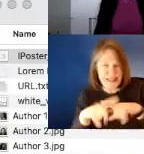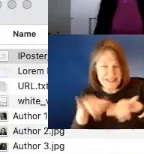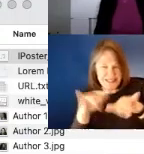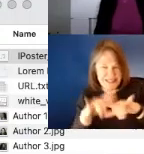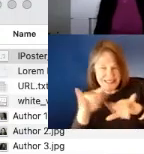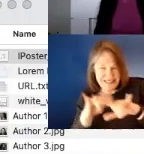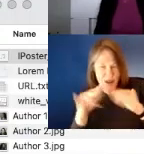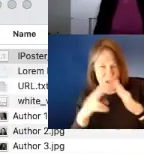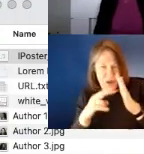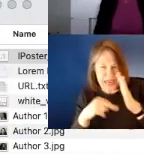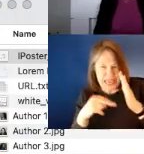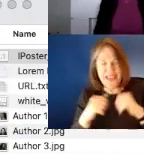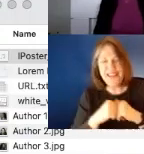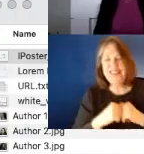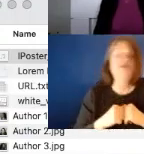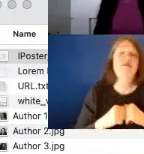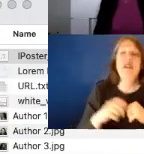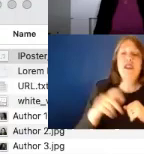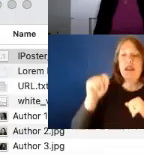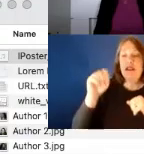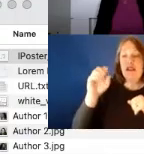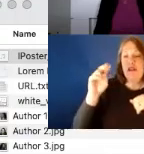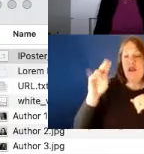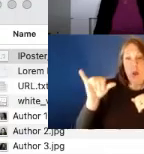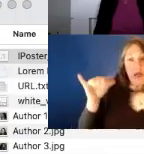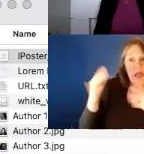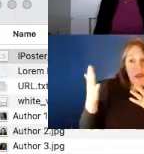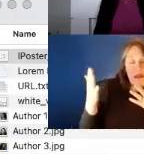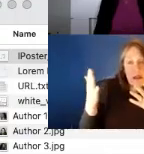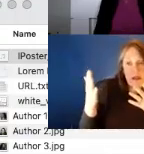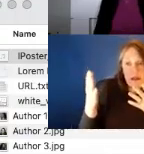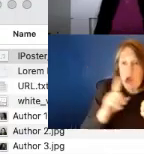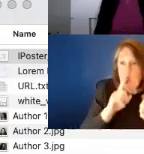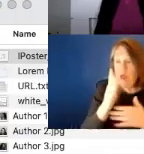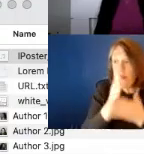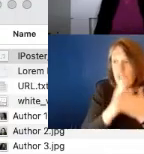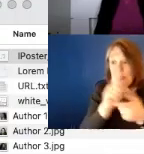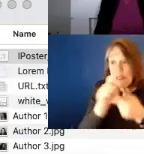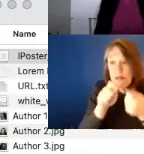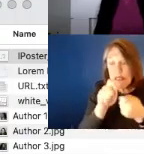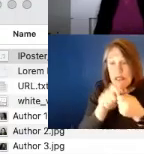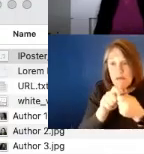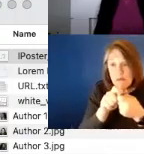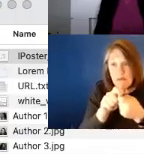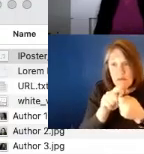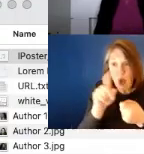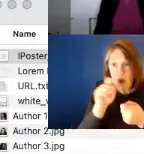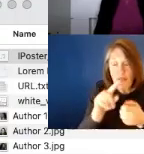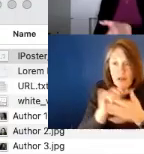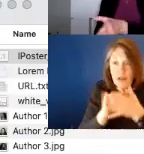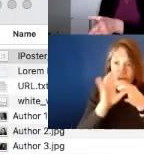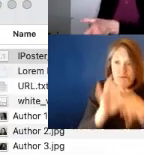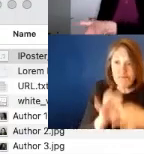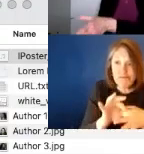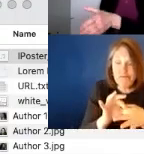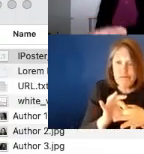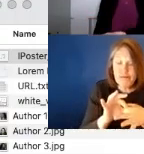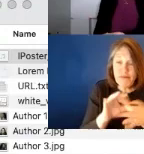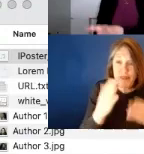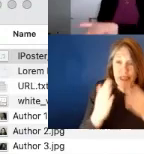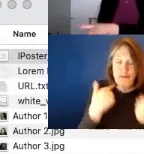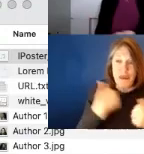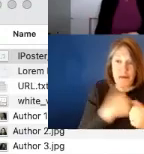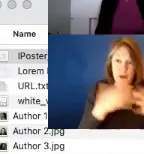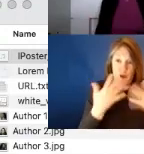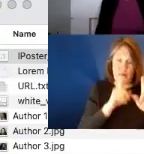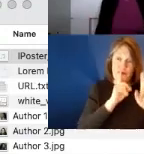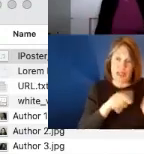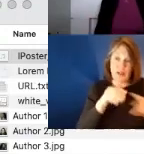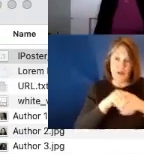07:26:34 So Tony, are there some particular questions that we may be answered in the Q&A